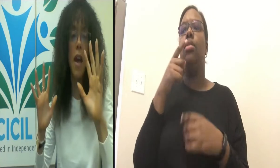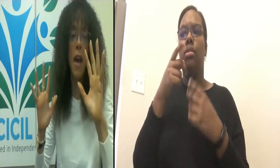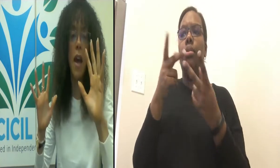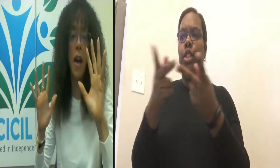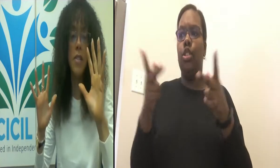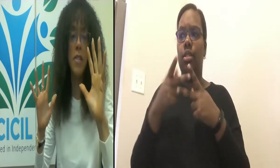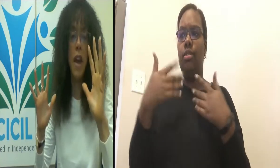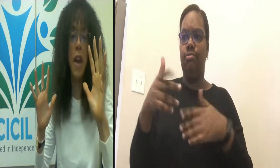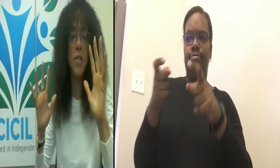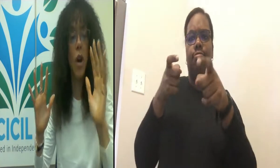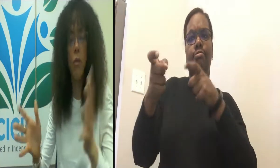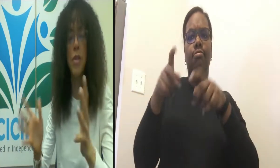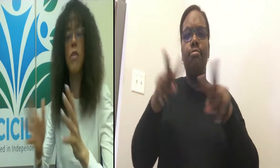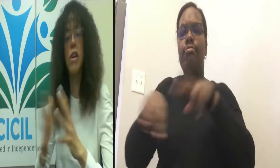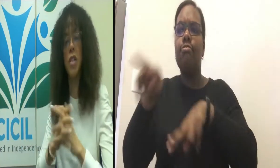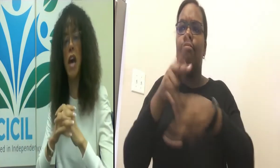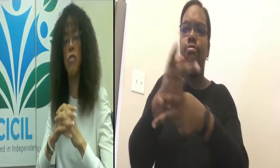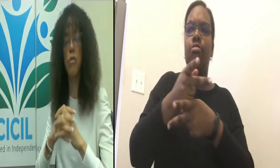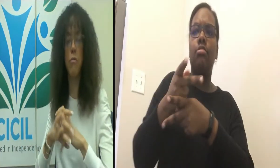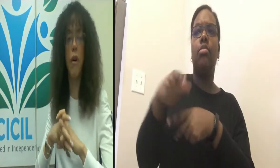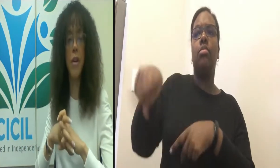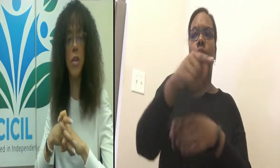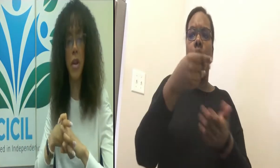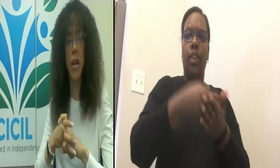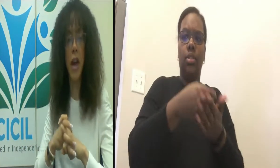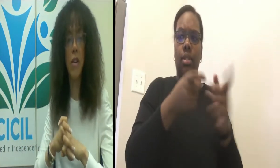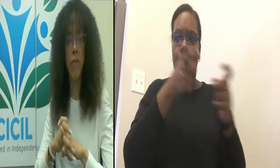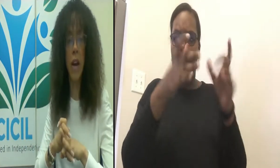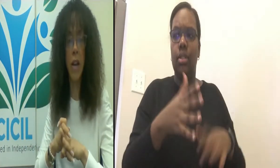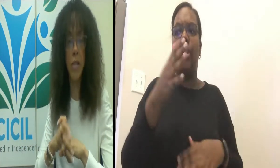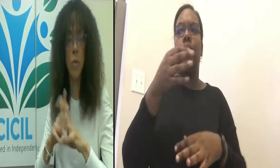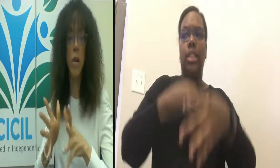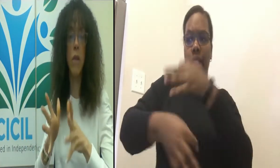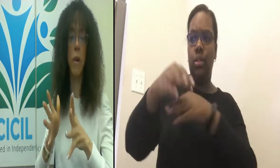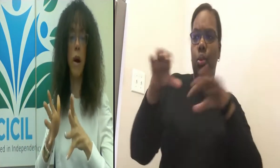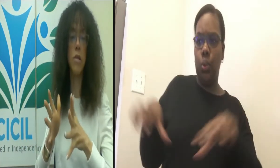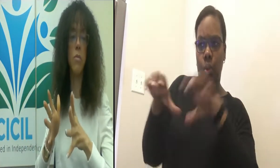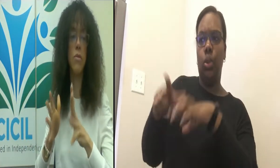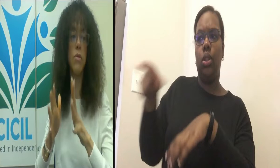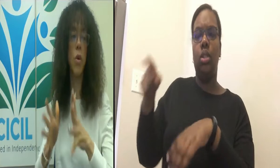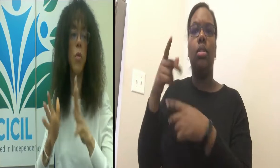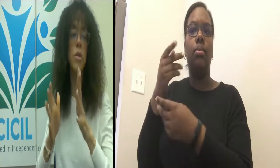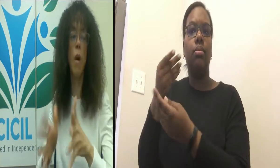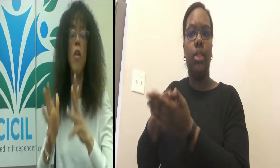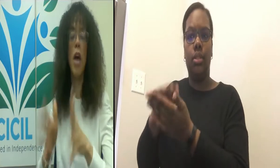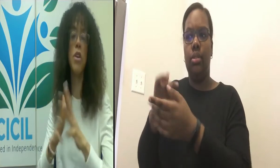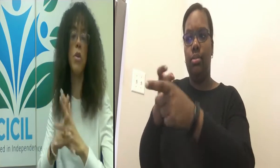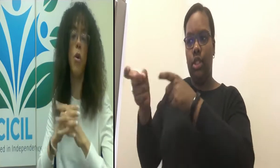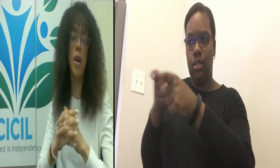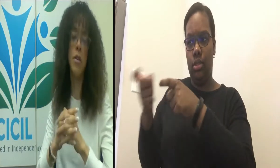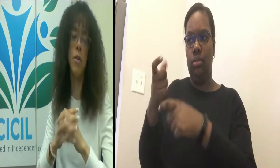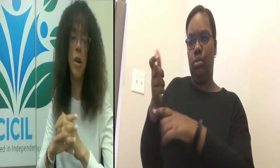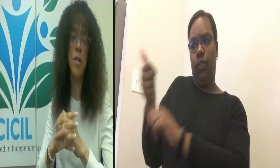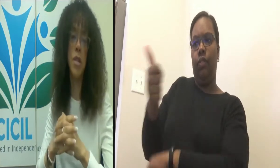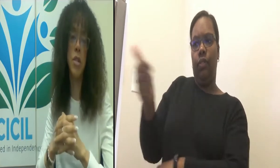it yields cleaner reports and and it's always great to have third party looking